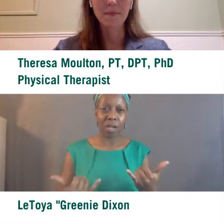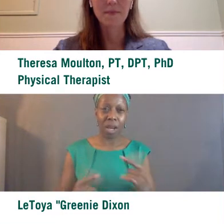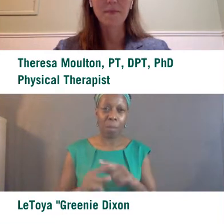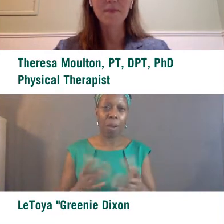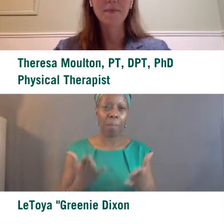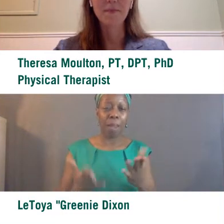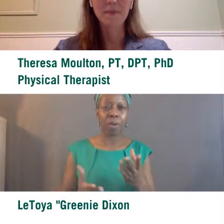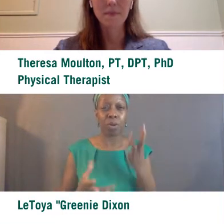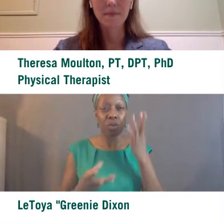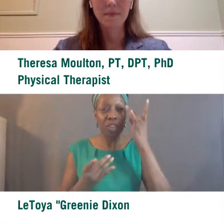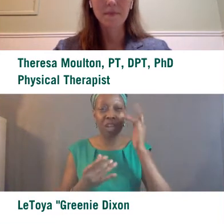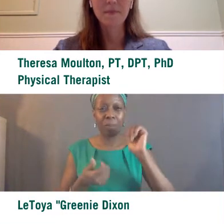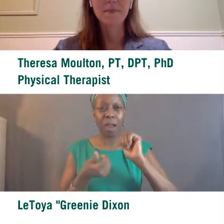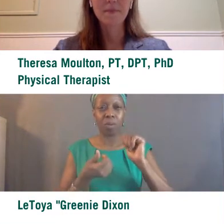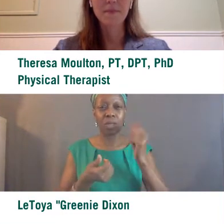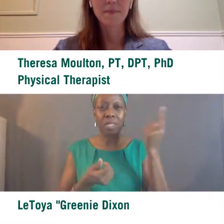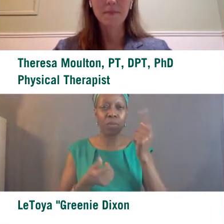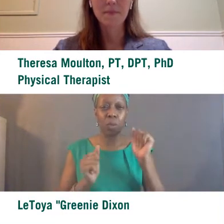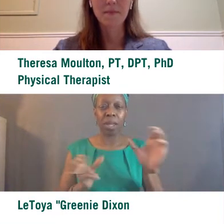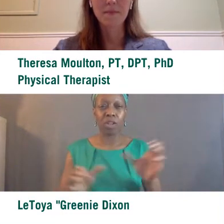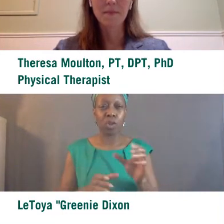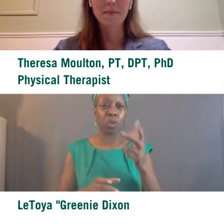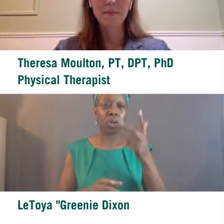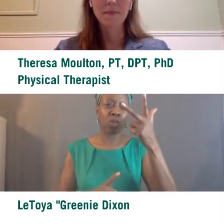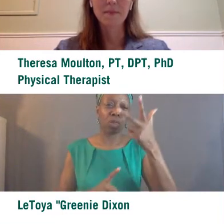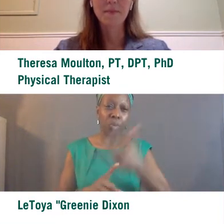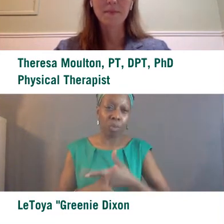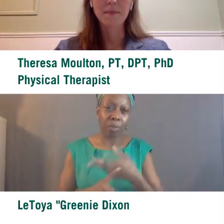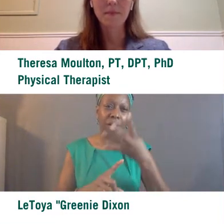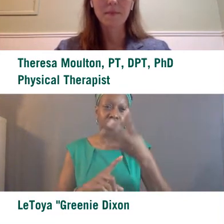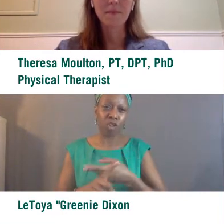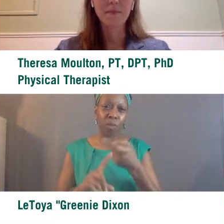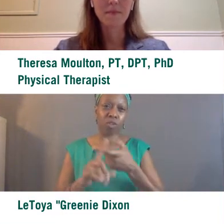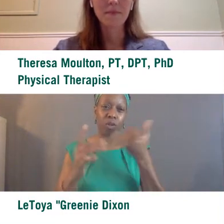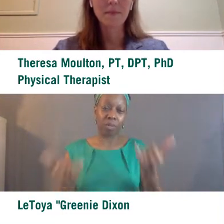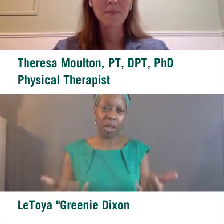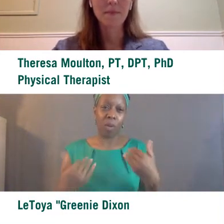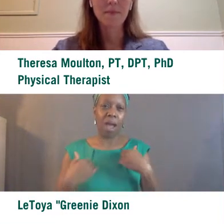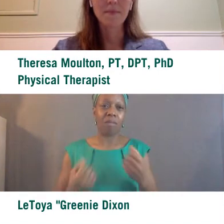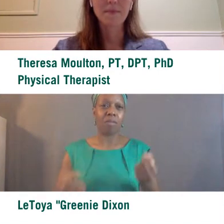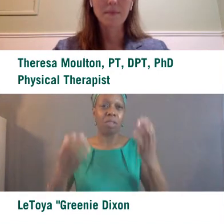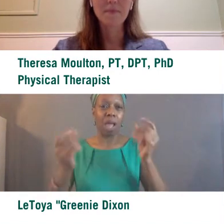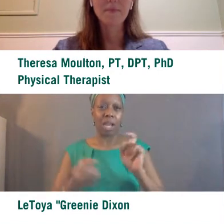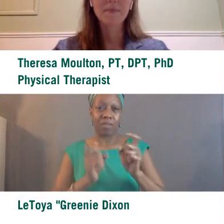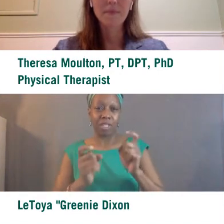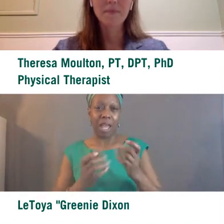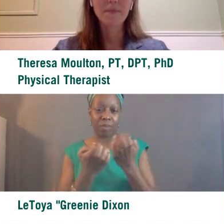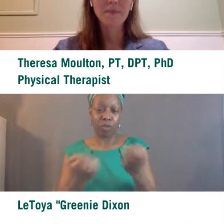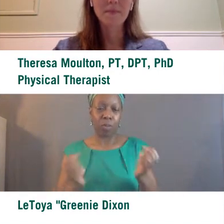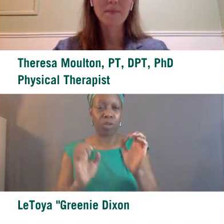how can we do on four months from now? There's lots of adaptive equipment that you can look at getting. So, as I mentioned before